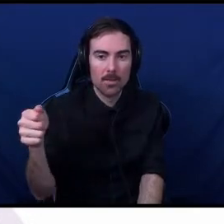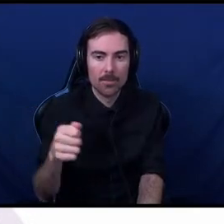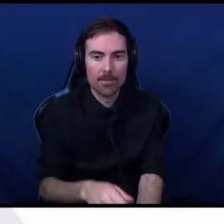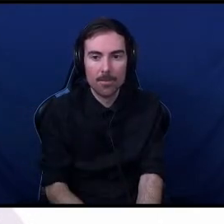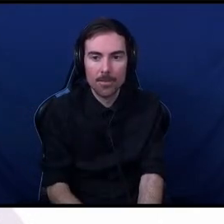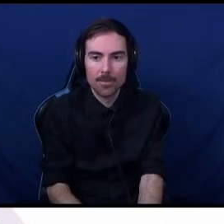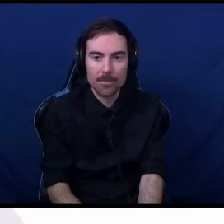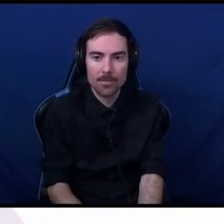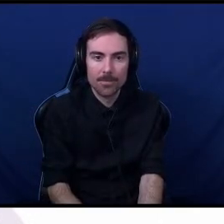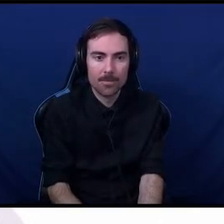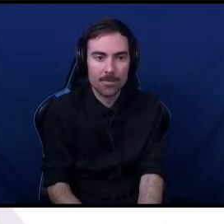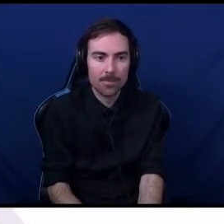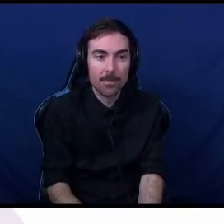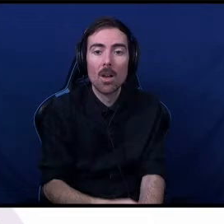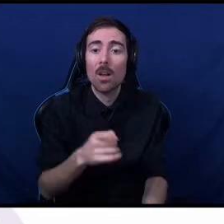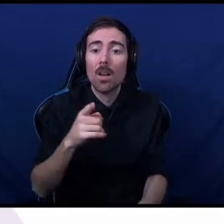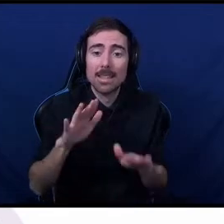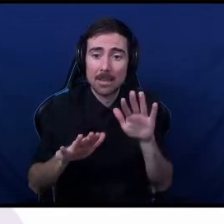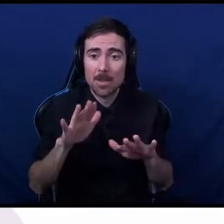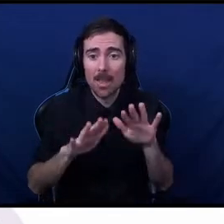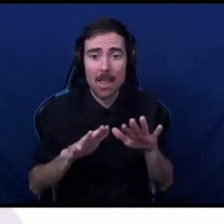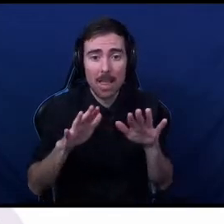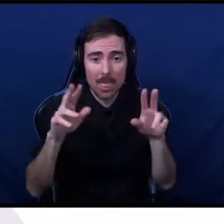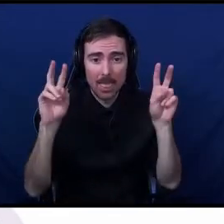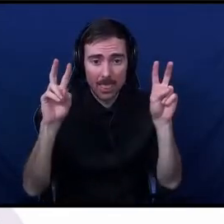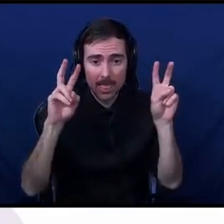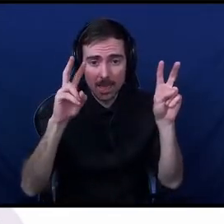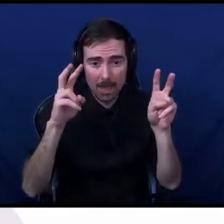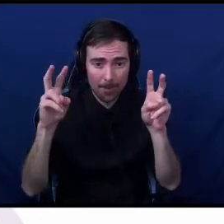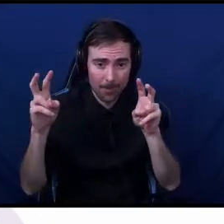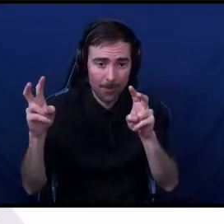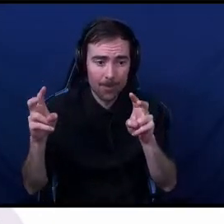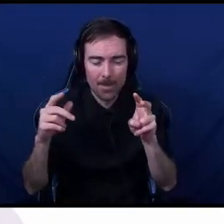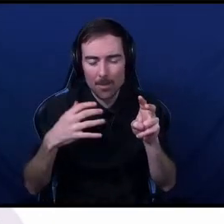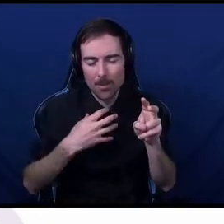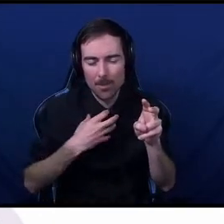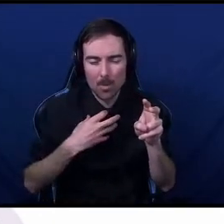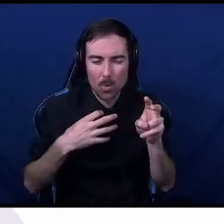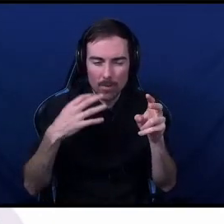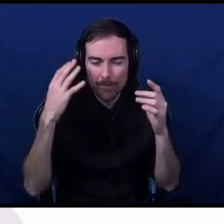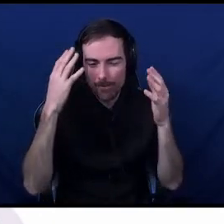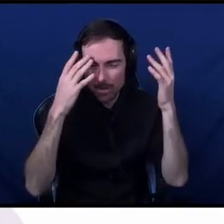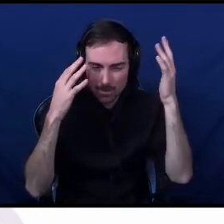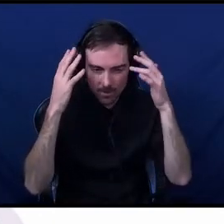It's a similar sort of theme. But um, it's a sort of more philosophical kind of idea. I've heard these, again, it's sort of